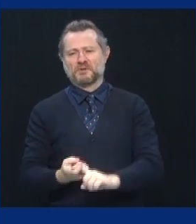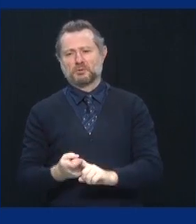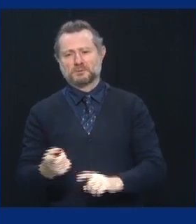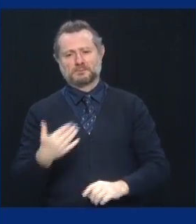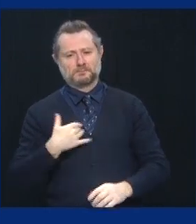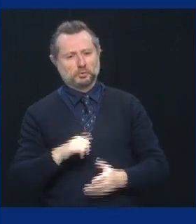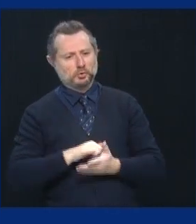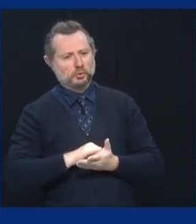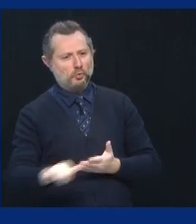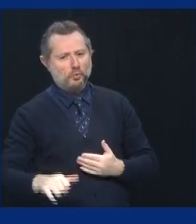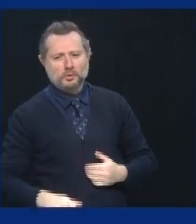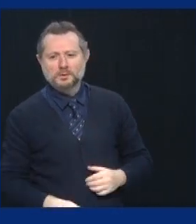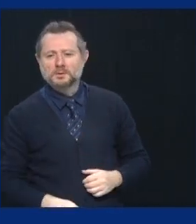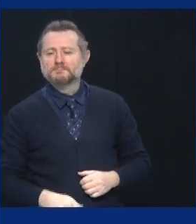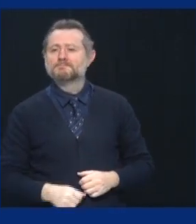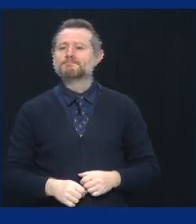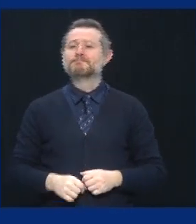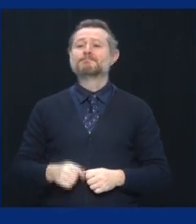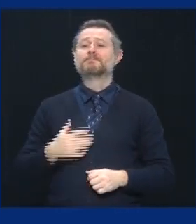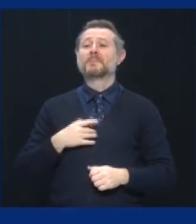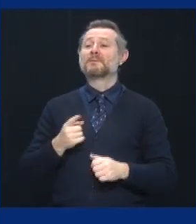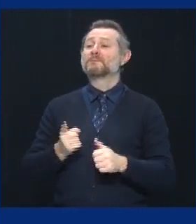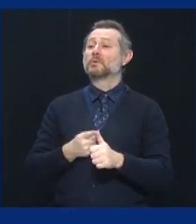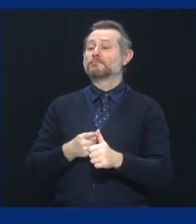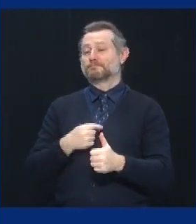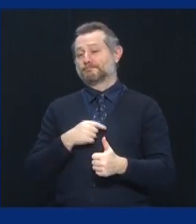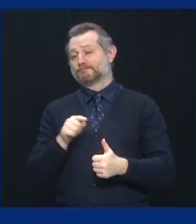LET ME INTRODUCE SOME GUESTS WHO ARE HERE TODAY.